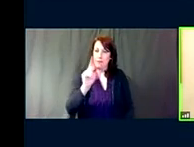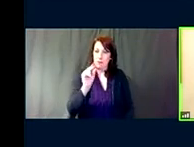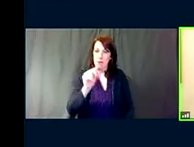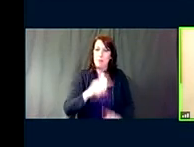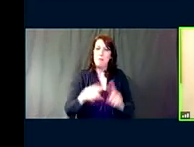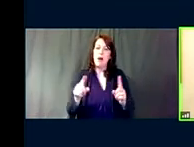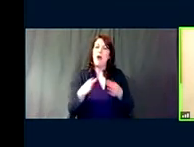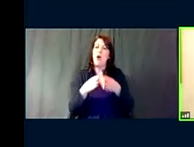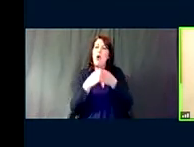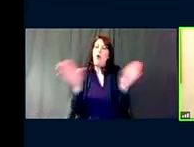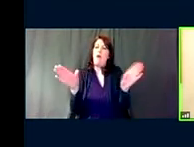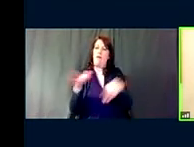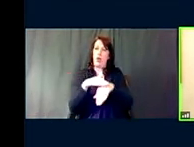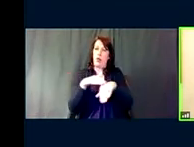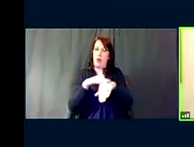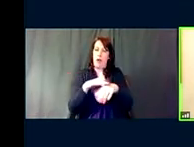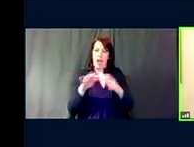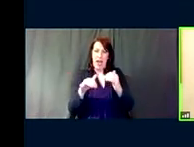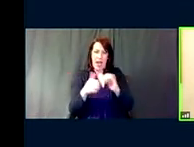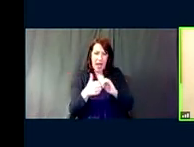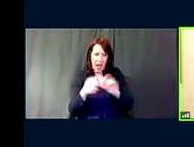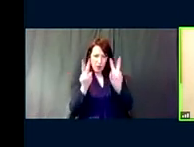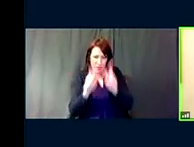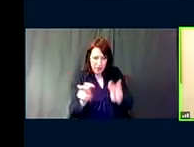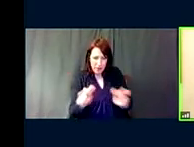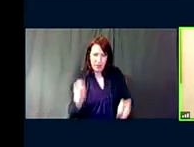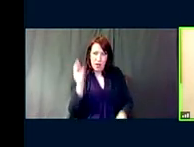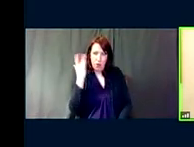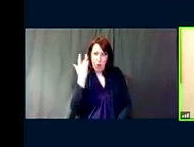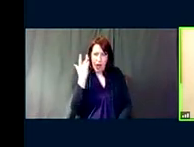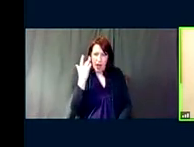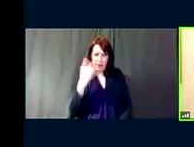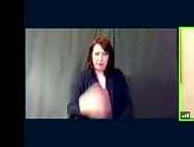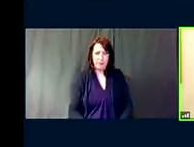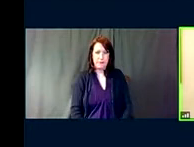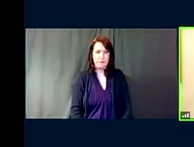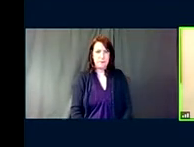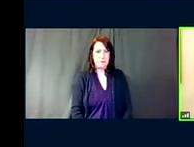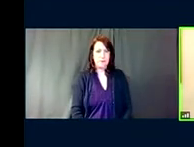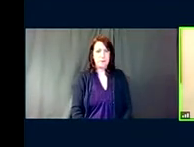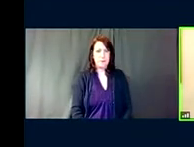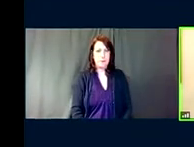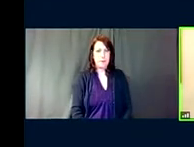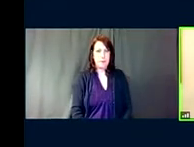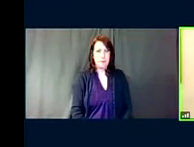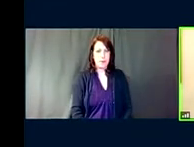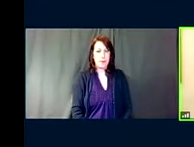WANT TO GIVE A GOOD OVERVIEW IN TERMS OF HOW WE DO THIS AND WHY WE DO THIS.